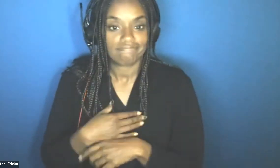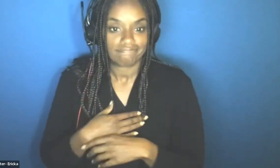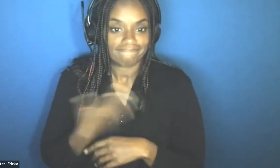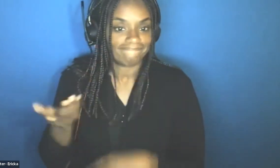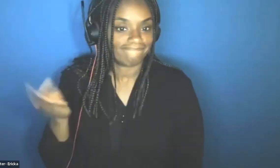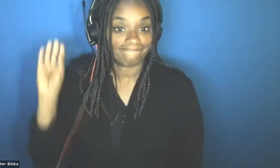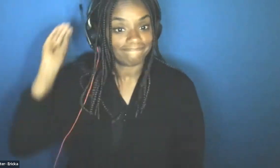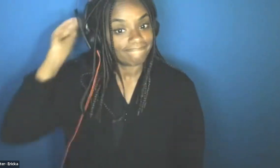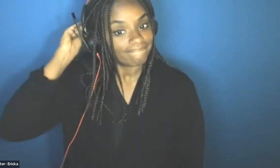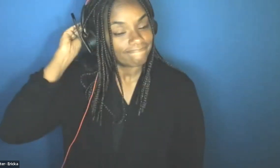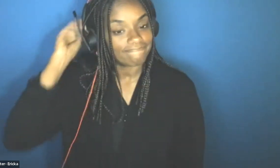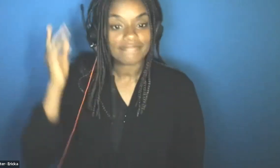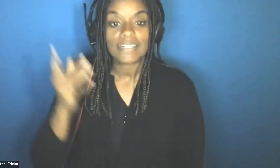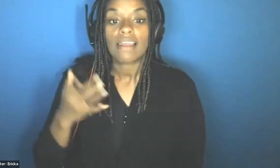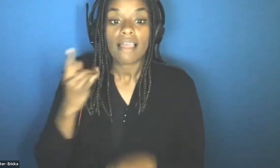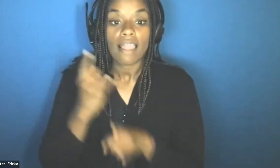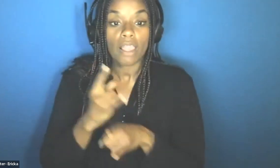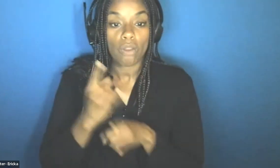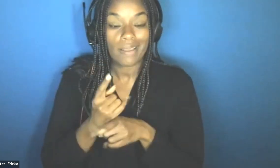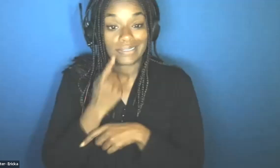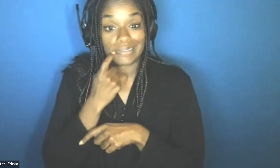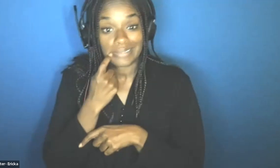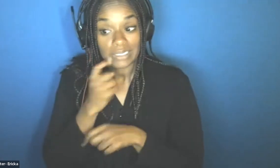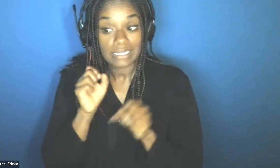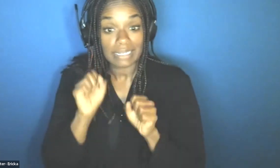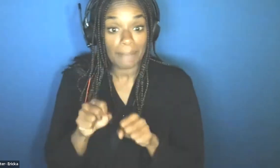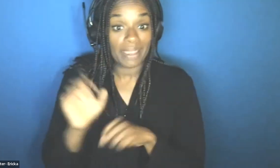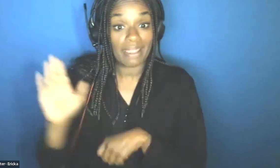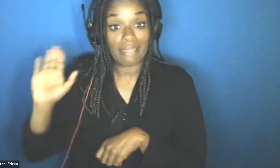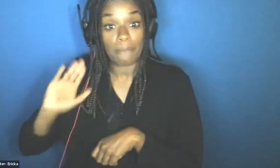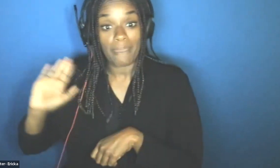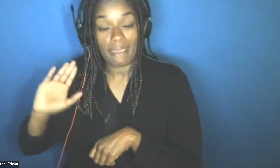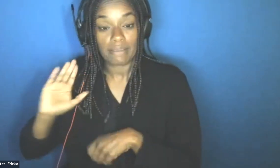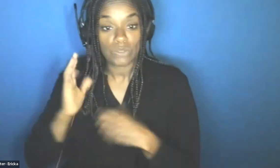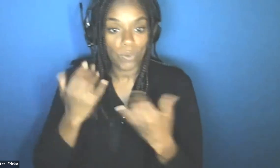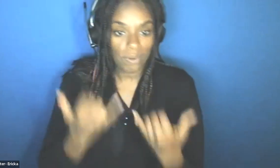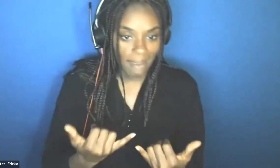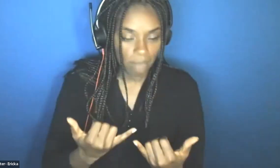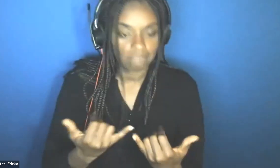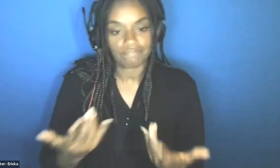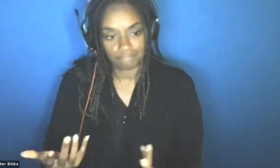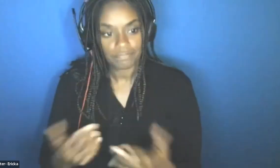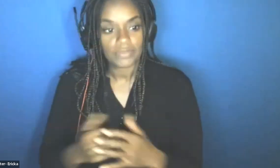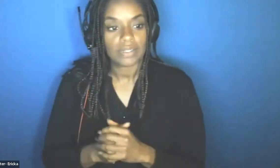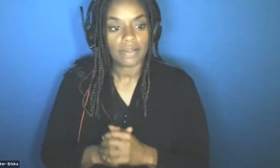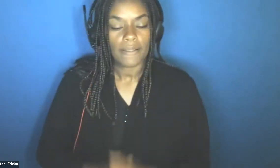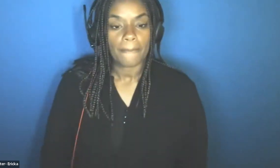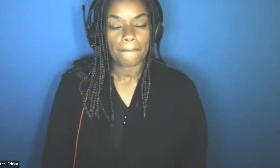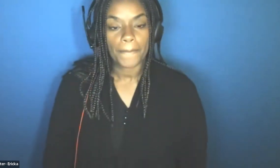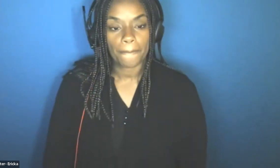Well, Michael does have protection because he is a person with a disability. Alcohol addiction, we need to keep in mind that addiction --